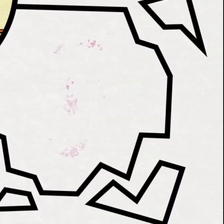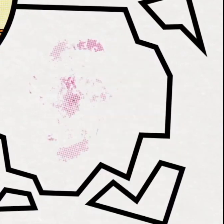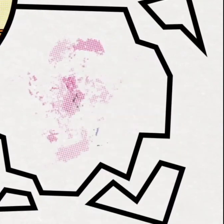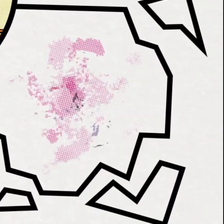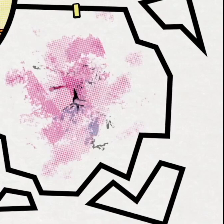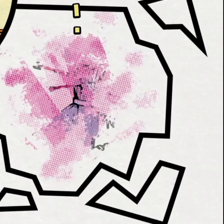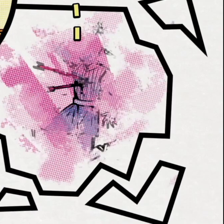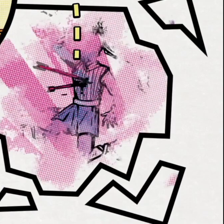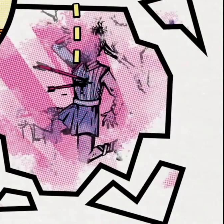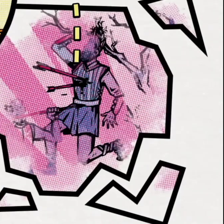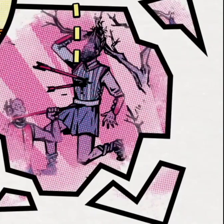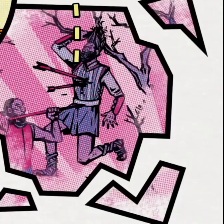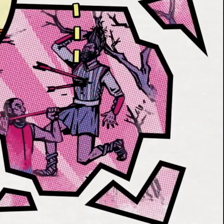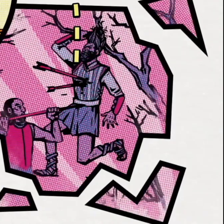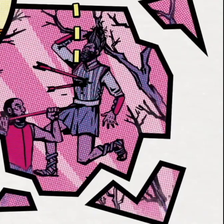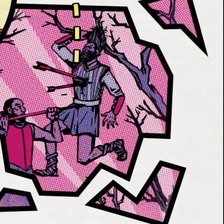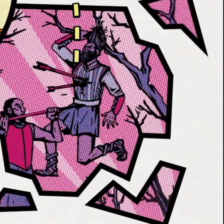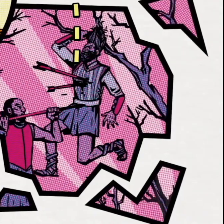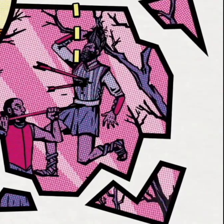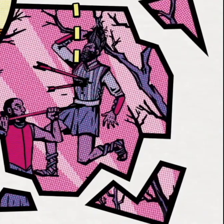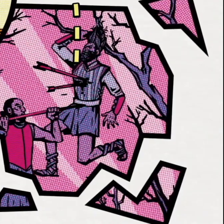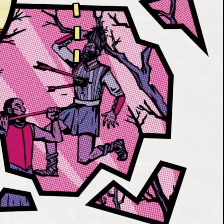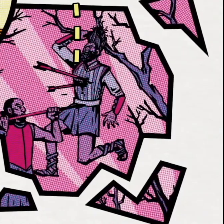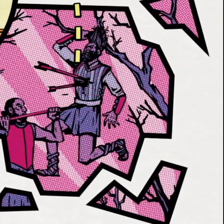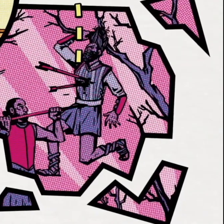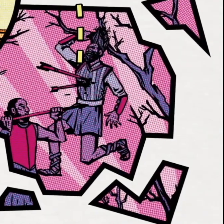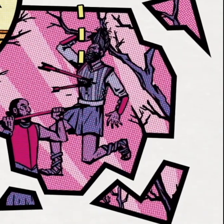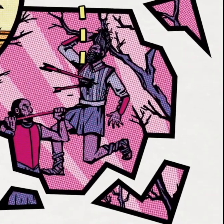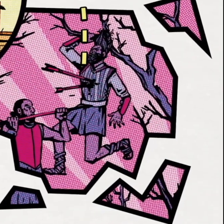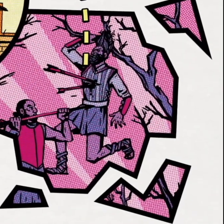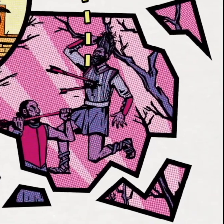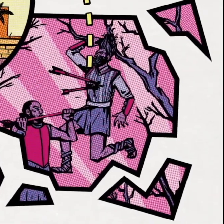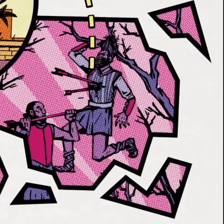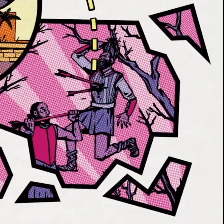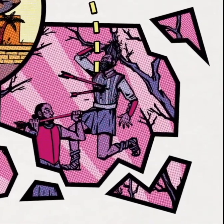And then David’s family starts destroying each other.